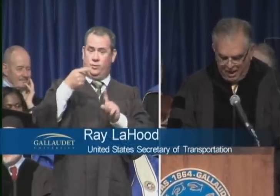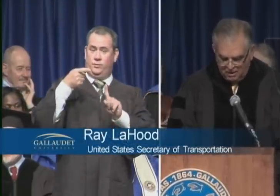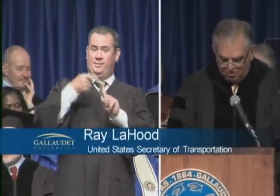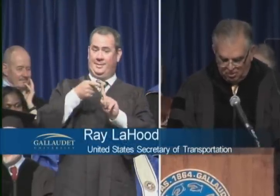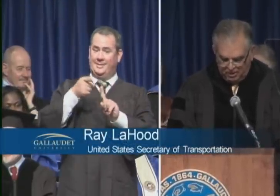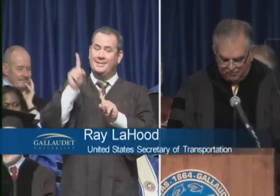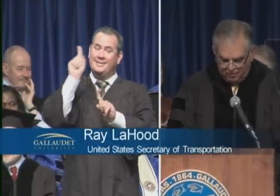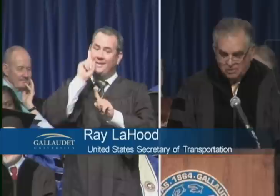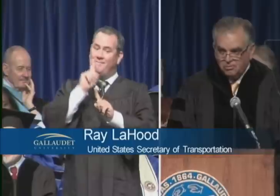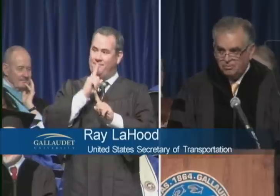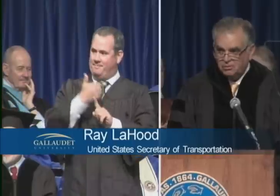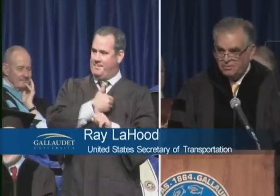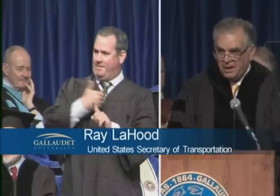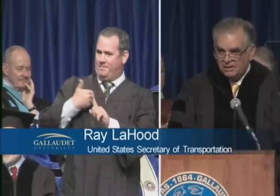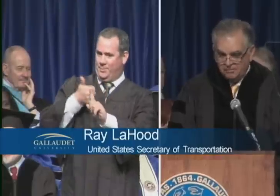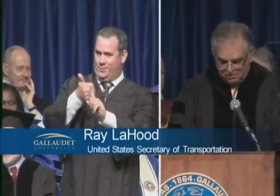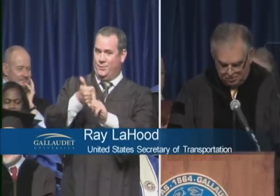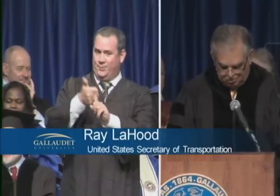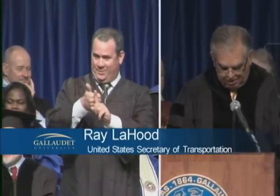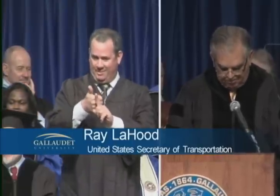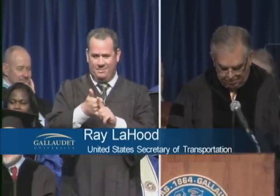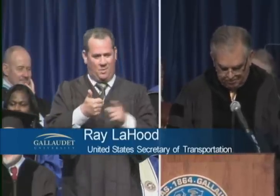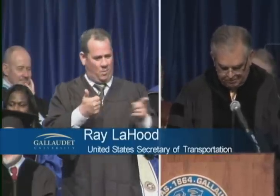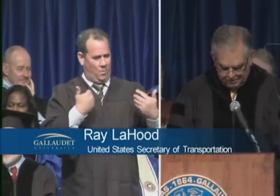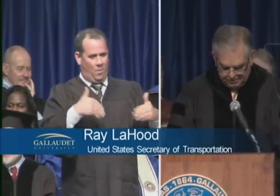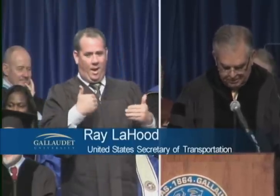and fresh perspective to the chamber.